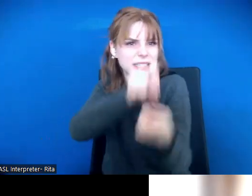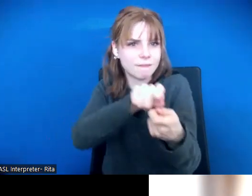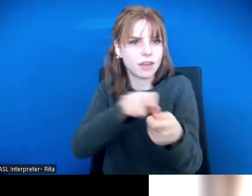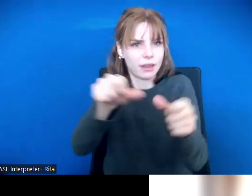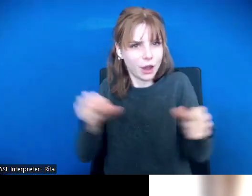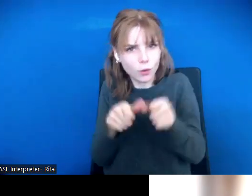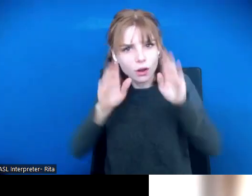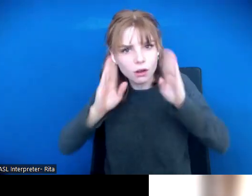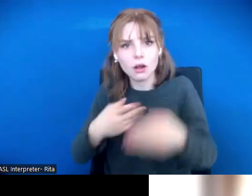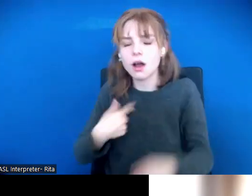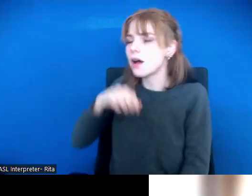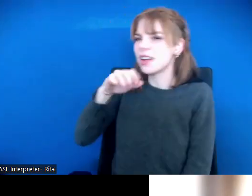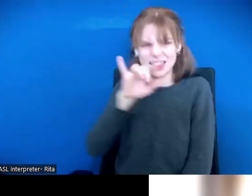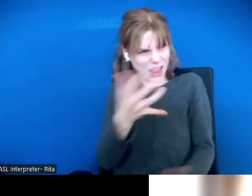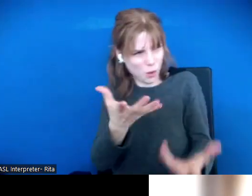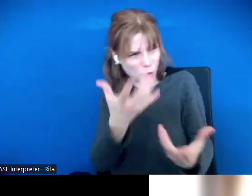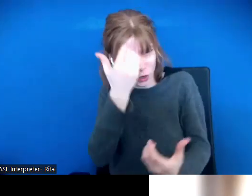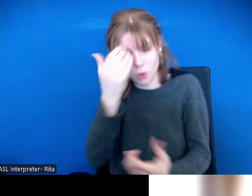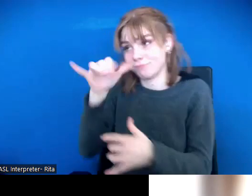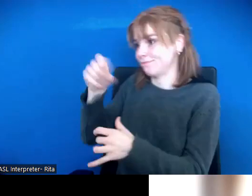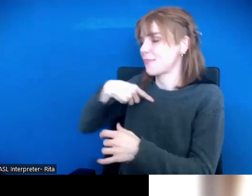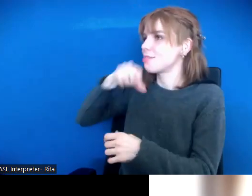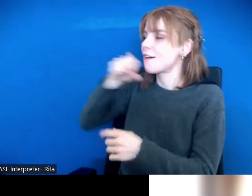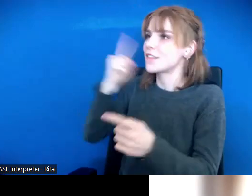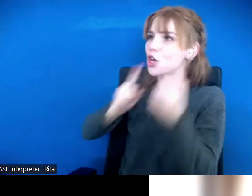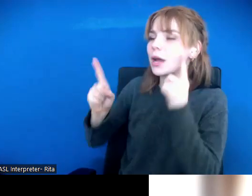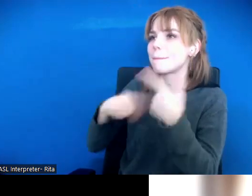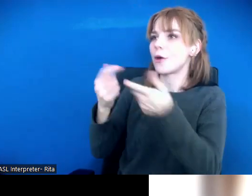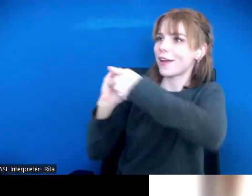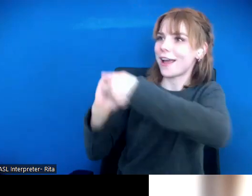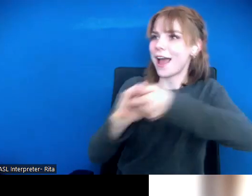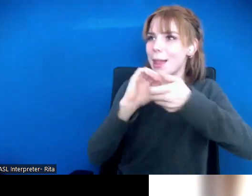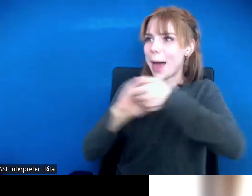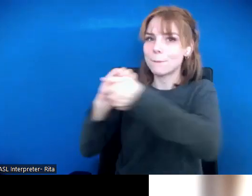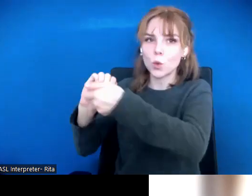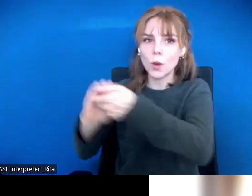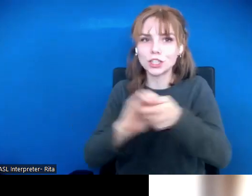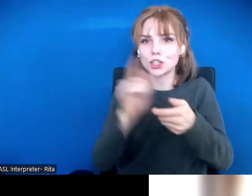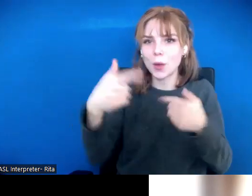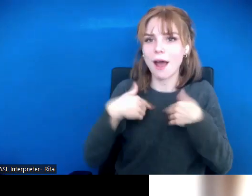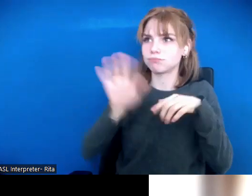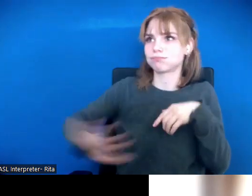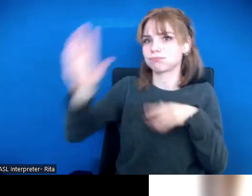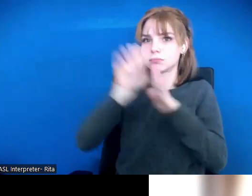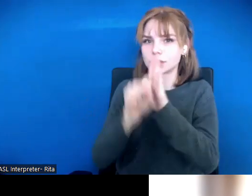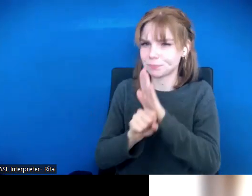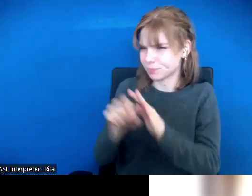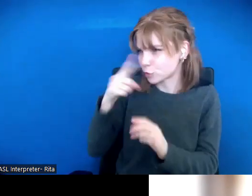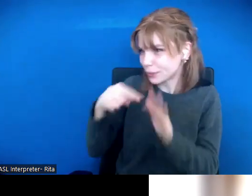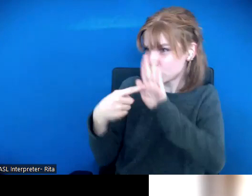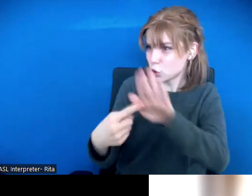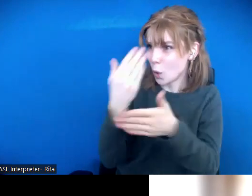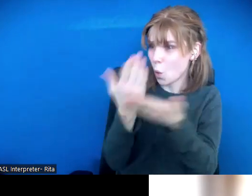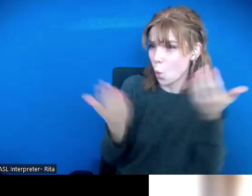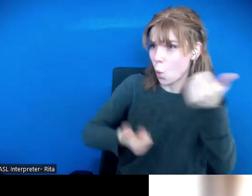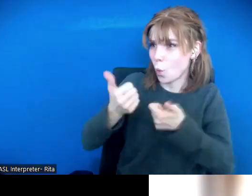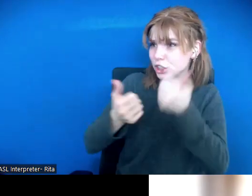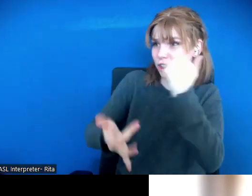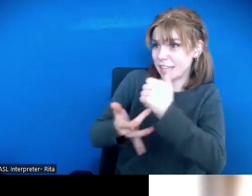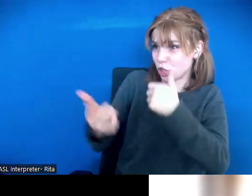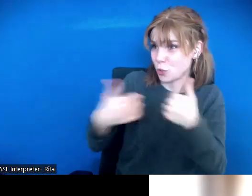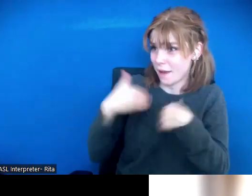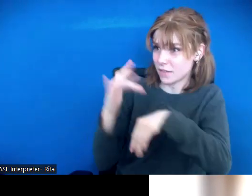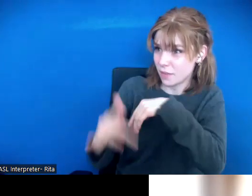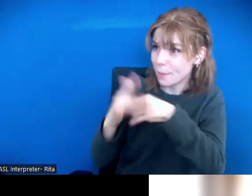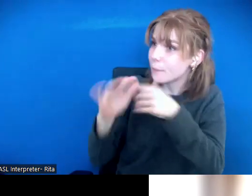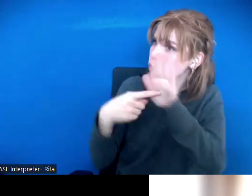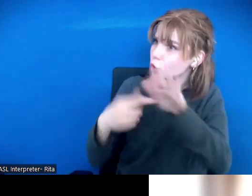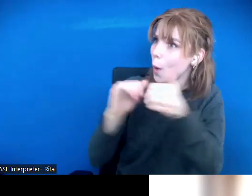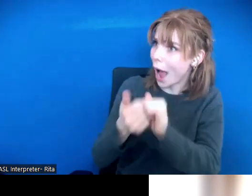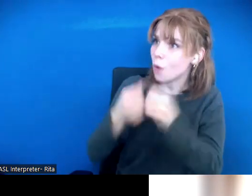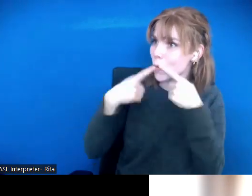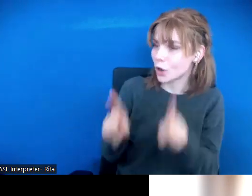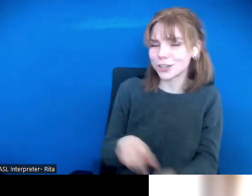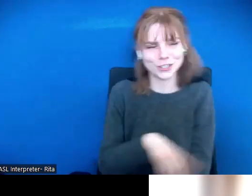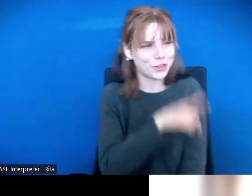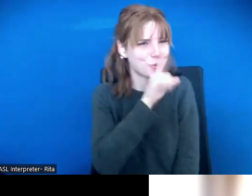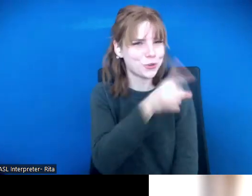speak, and wants to try out some technology, oftentimes we will refer them to Morehead. Morehead can ship the devices anywhere in the state. They have certified special language pathology gists on staff. Another partner would be Lighthouse in Deluth. They specialize in vision lost. They have lots of equipment and specialists that can help with vision. Is that kind of what you were looking for?